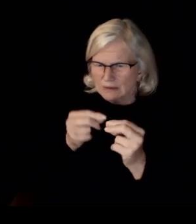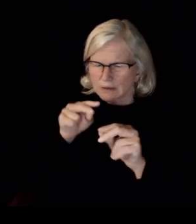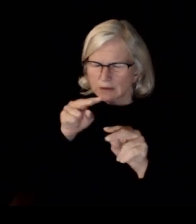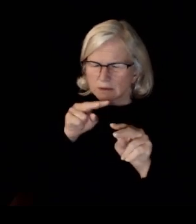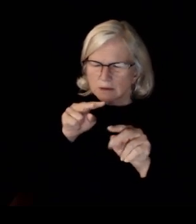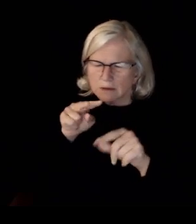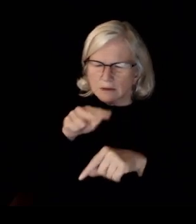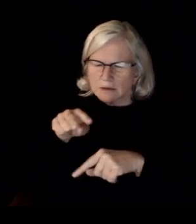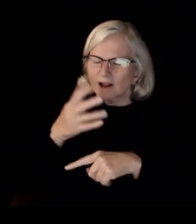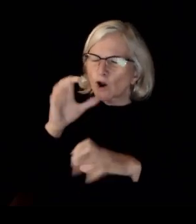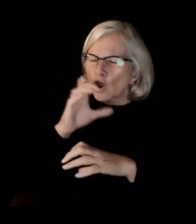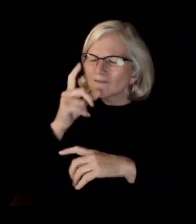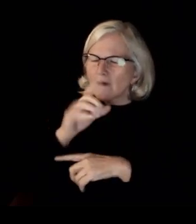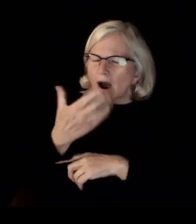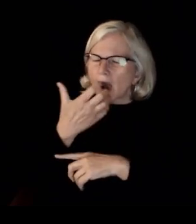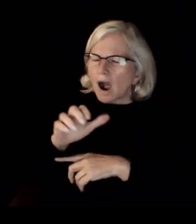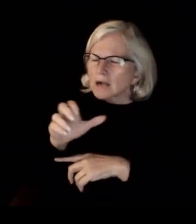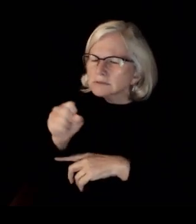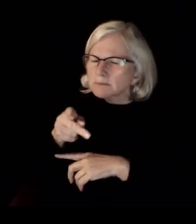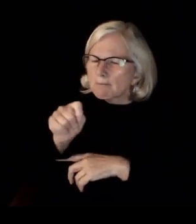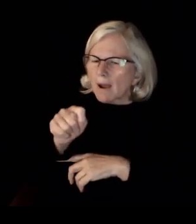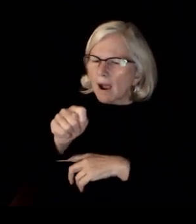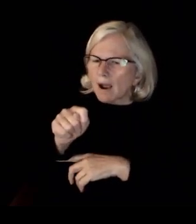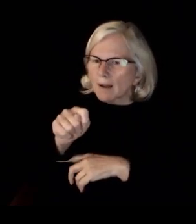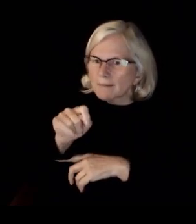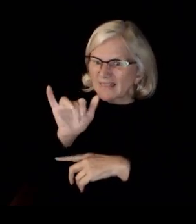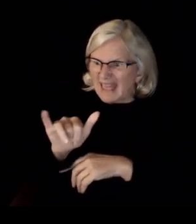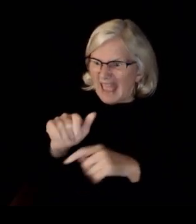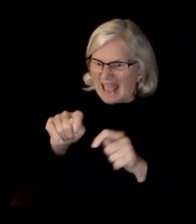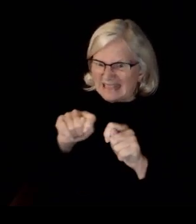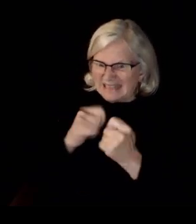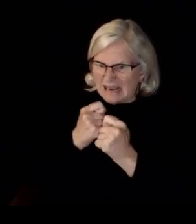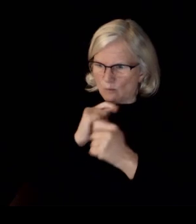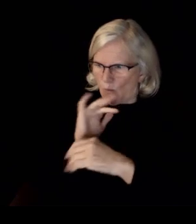weeks, but more recently I think just even starting this week they've started trying